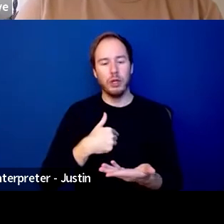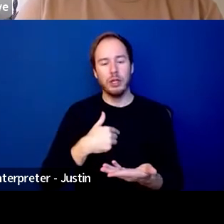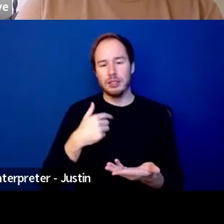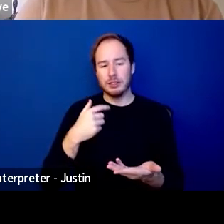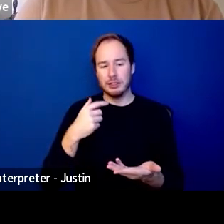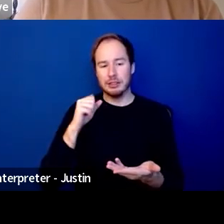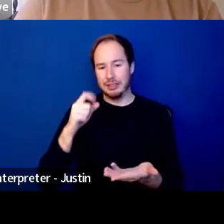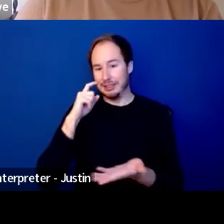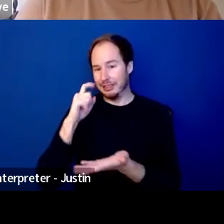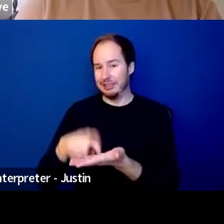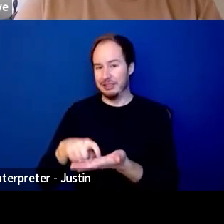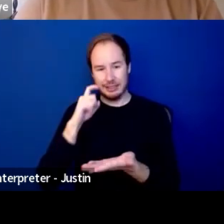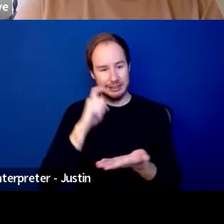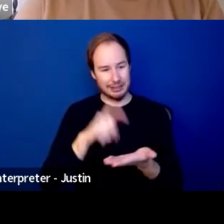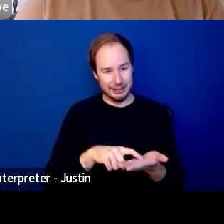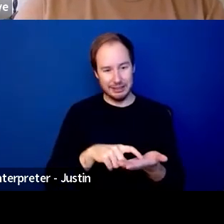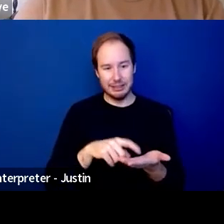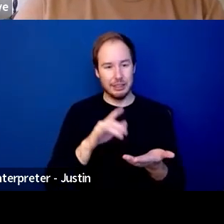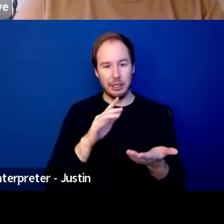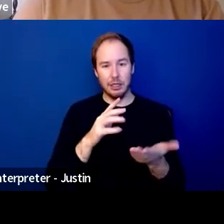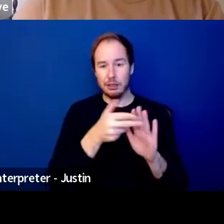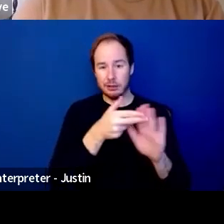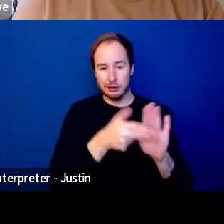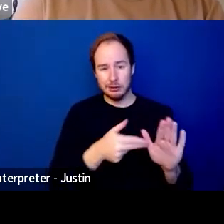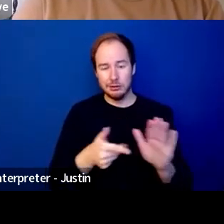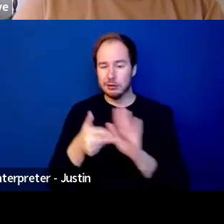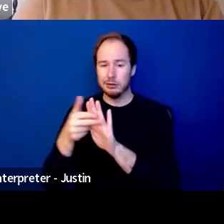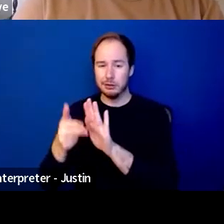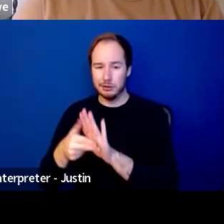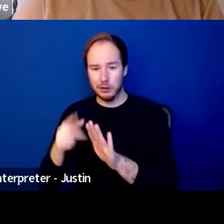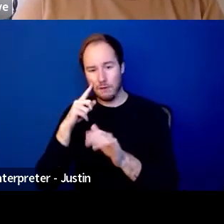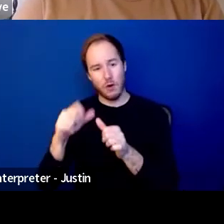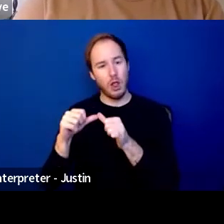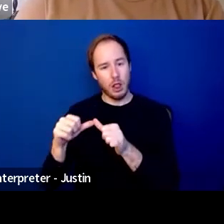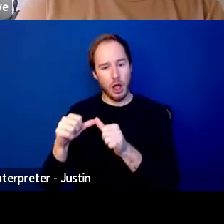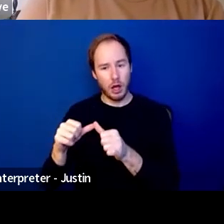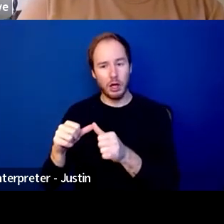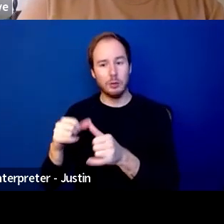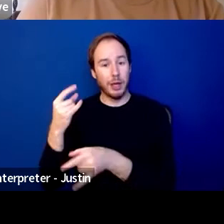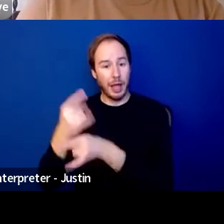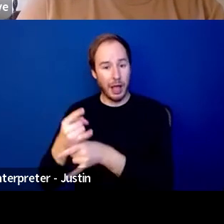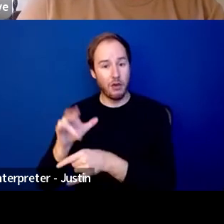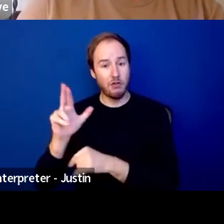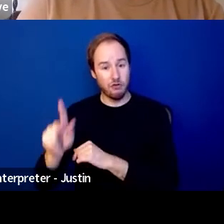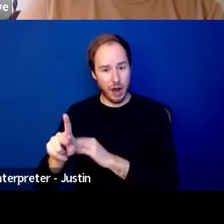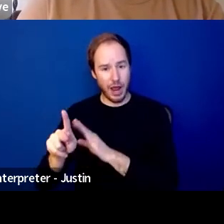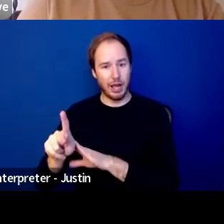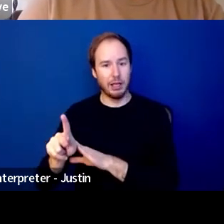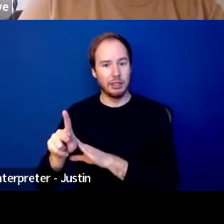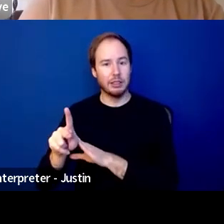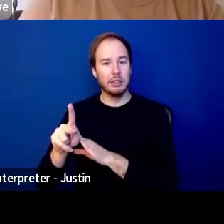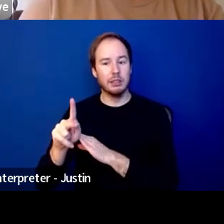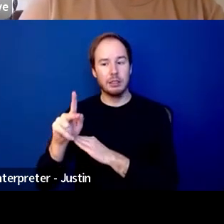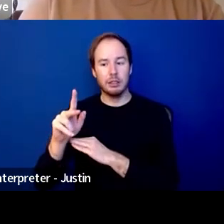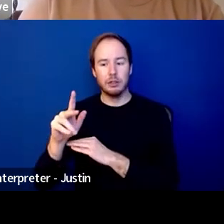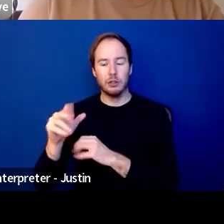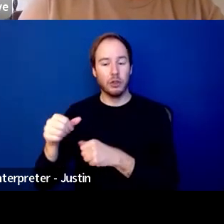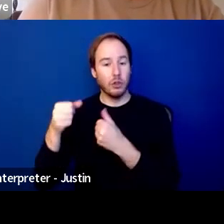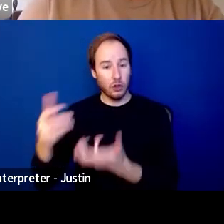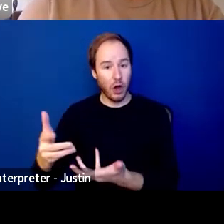the kind of manifestation of long-term crack and alcohol use being hallucinations and delusions.